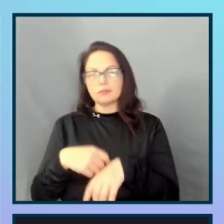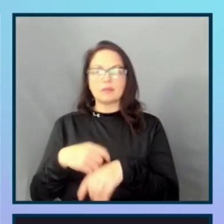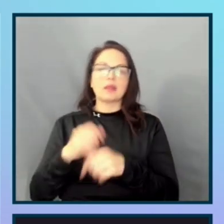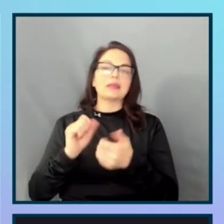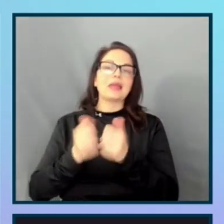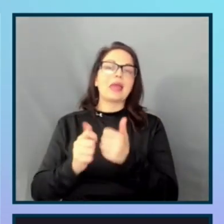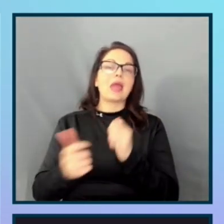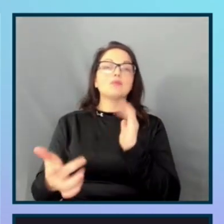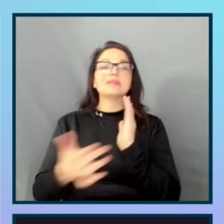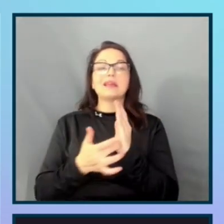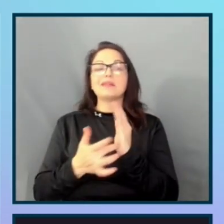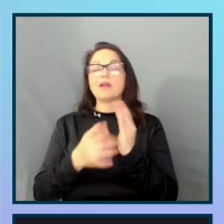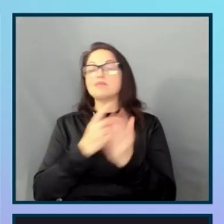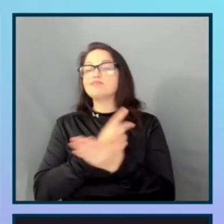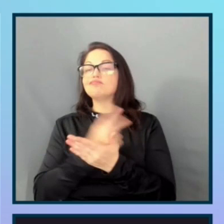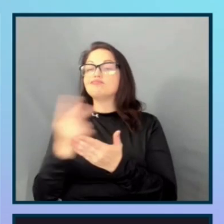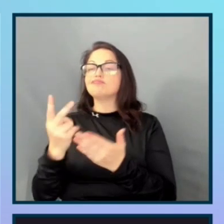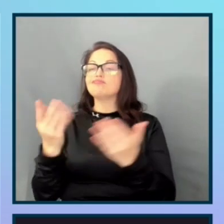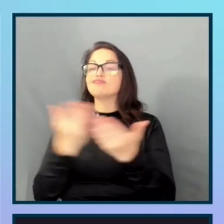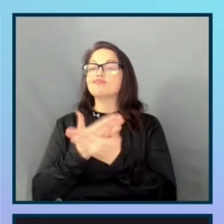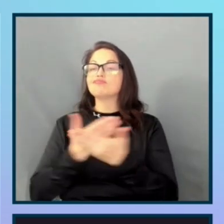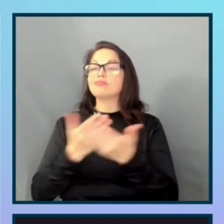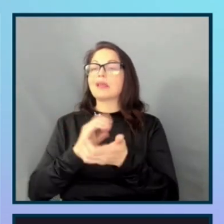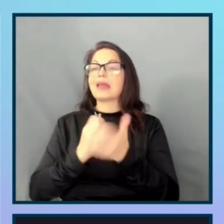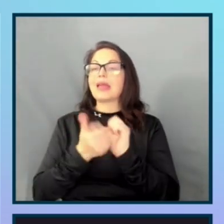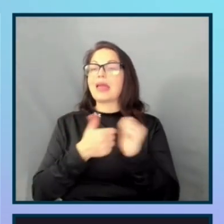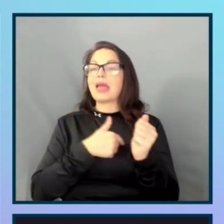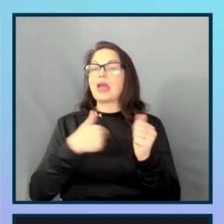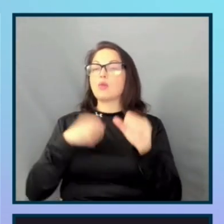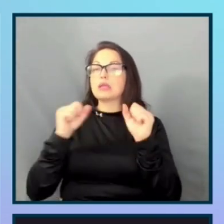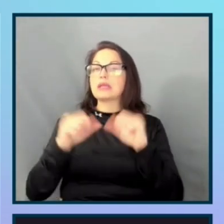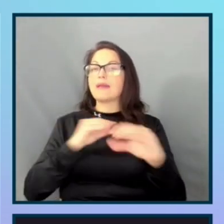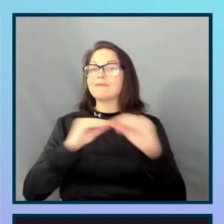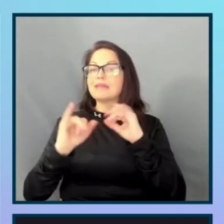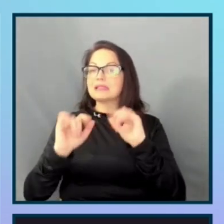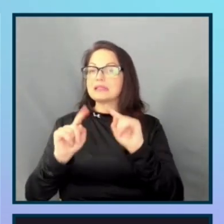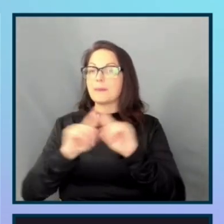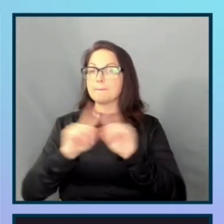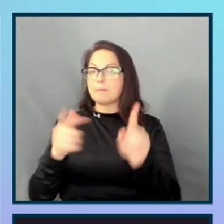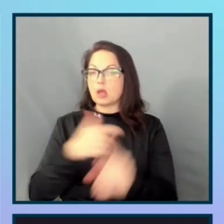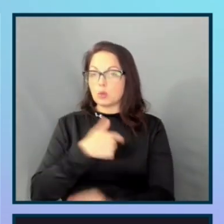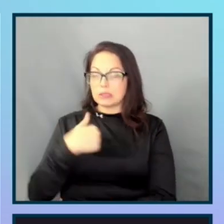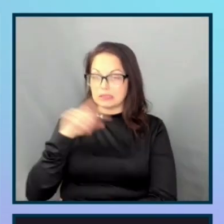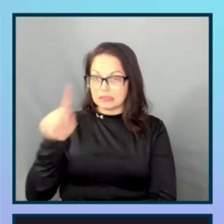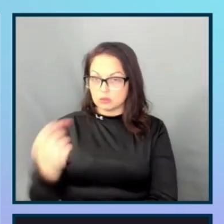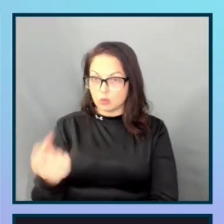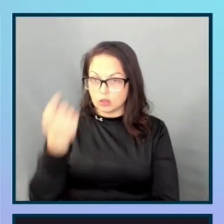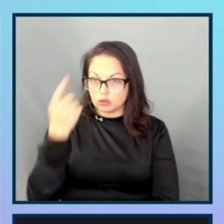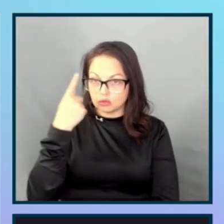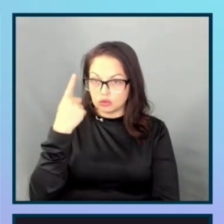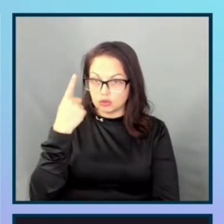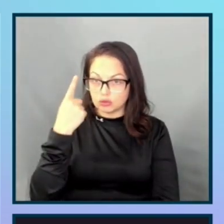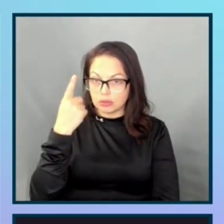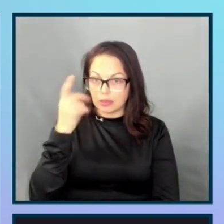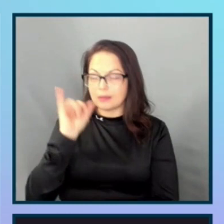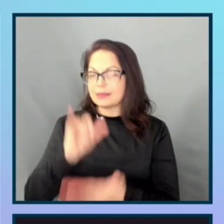exist and how they should be remediated. But we need to also understand that we cannot bucket one group of people together